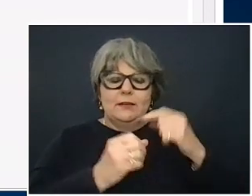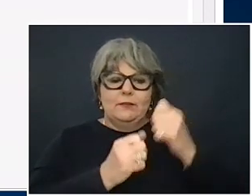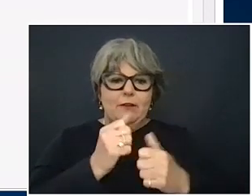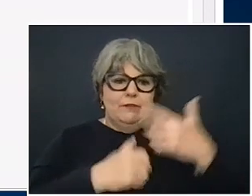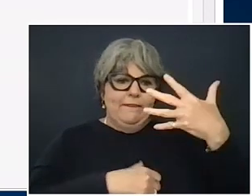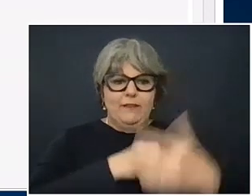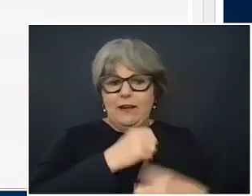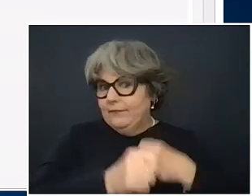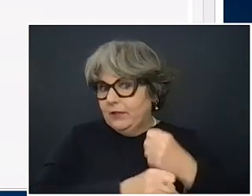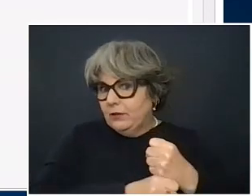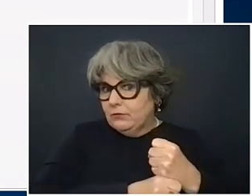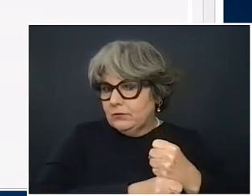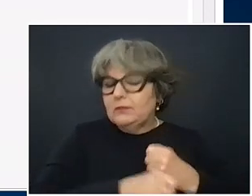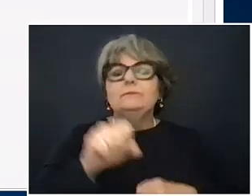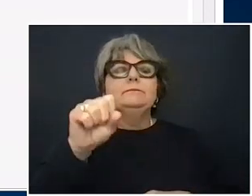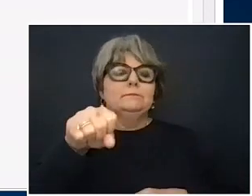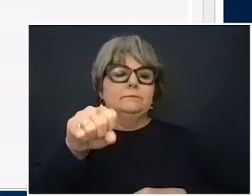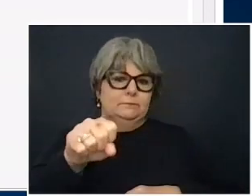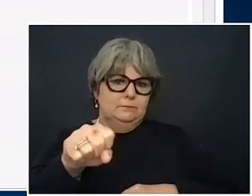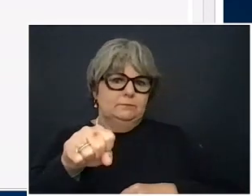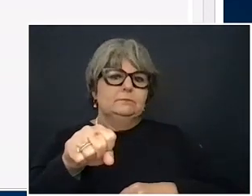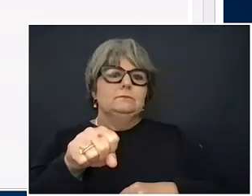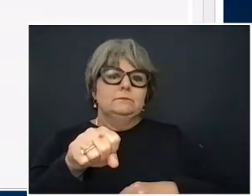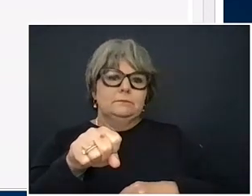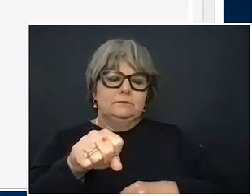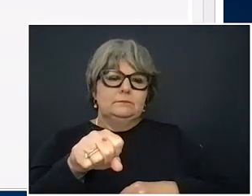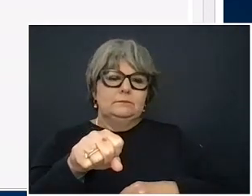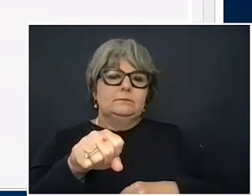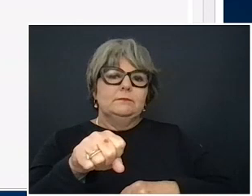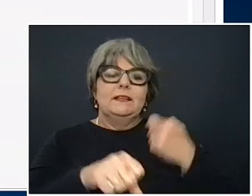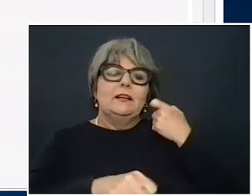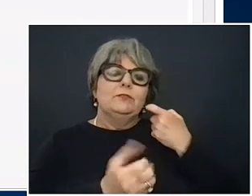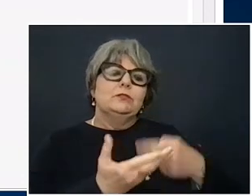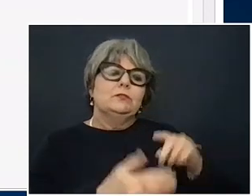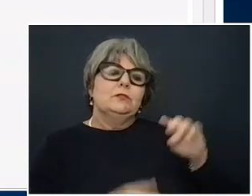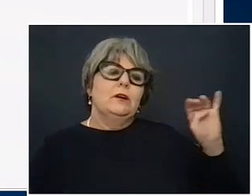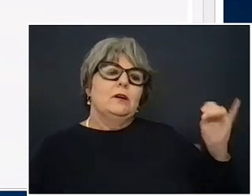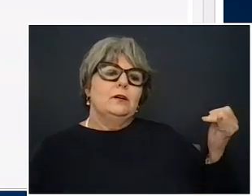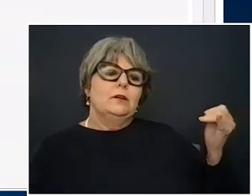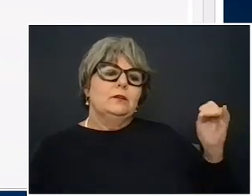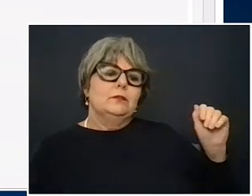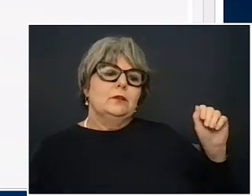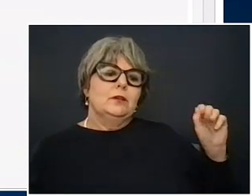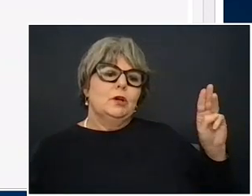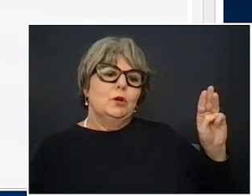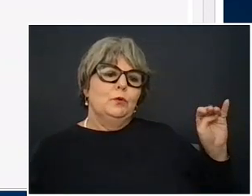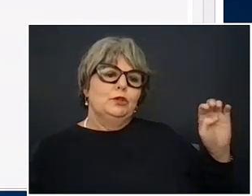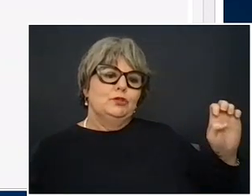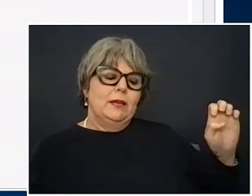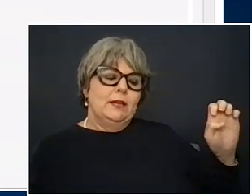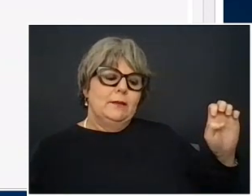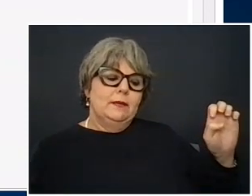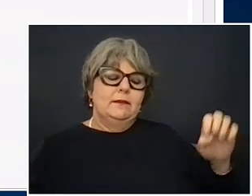Yeah. And again, as I just spoke with Jamie about we- you know, there could be some variance in volumes of Title IV dollars